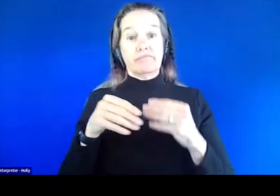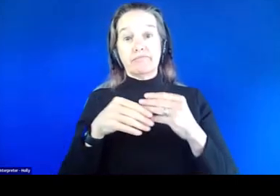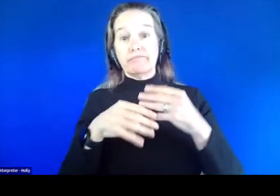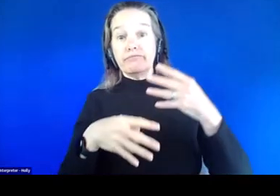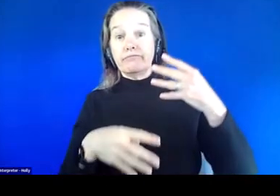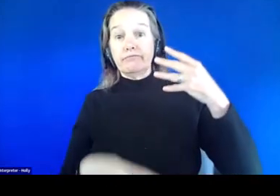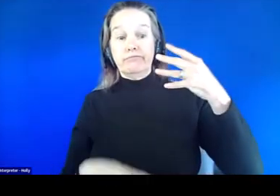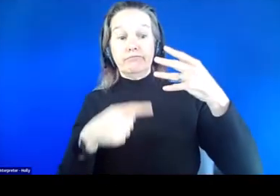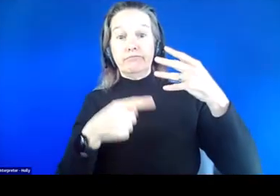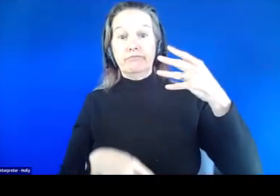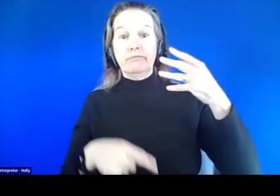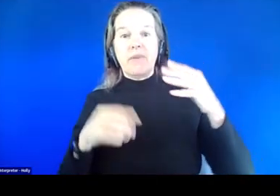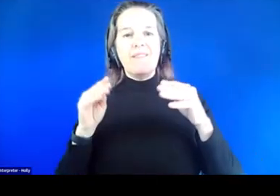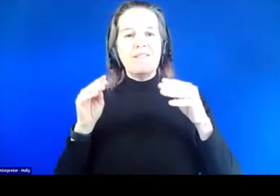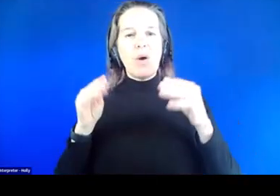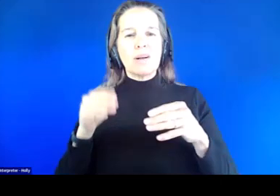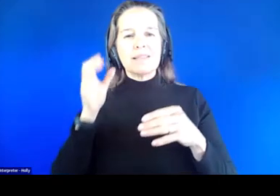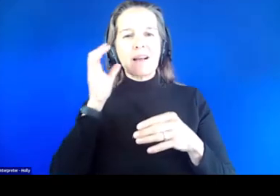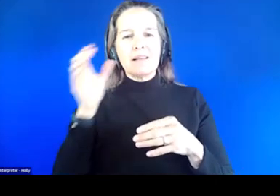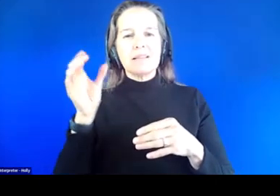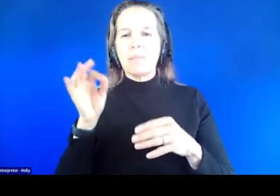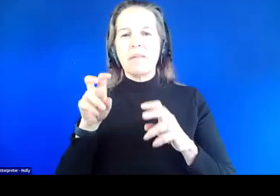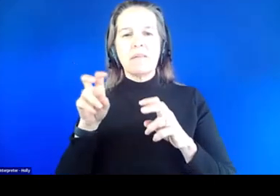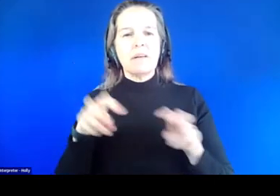concept of nursing home transition. Nursing Home